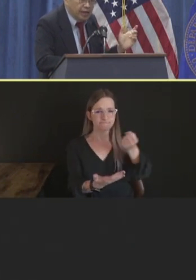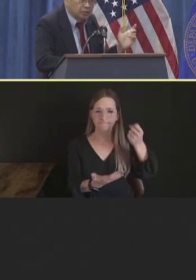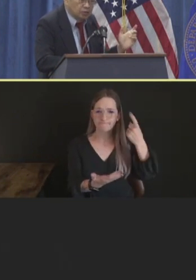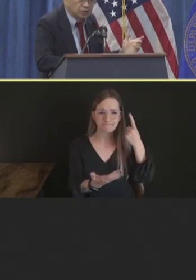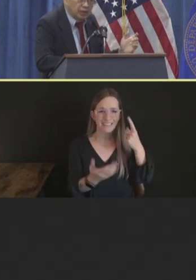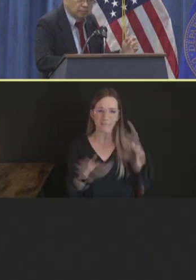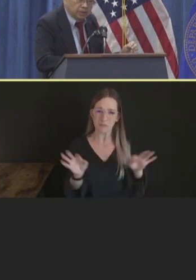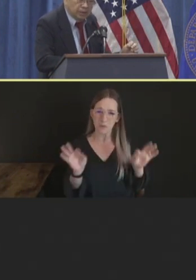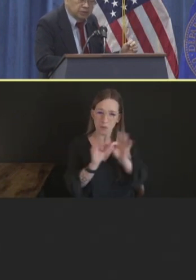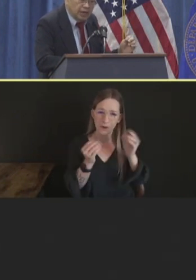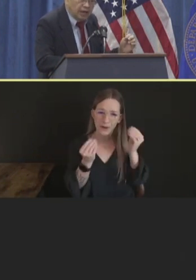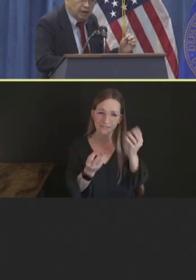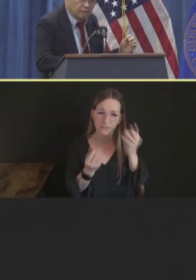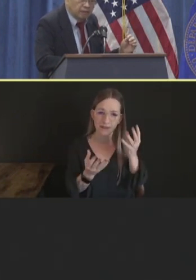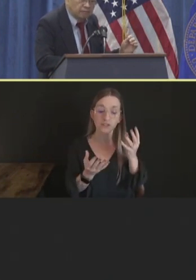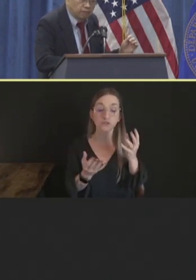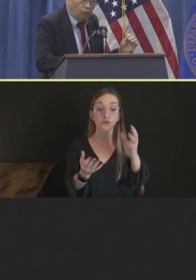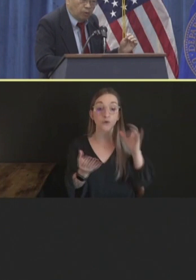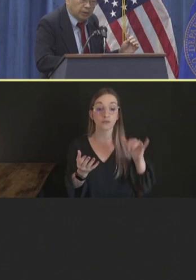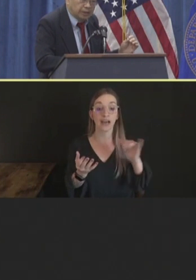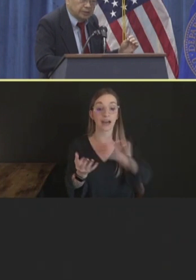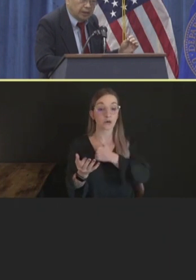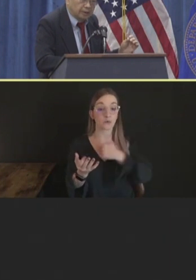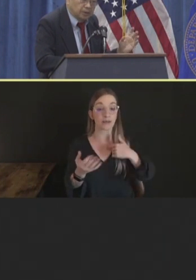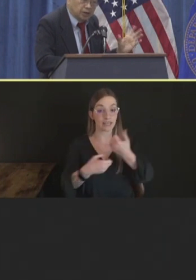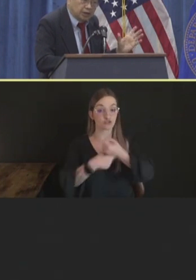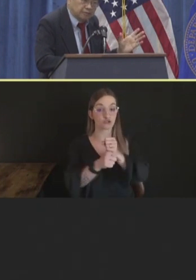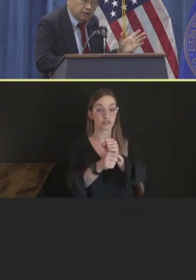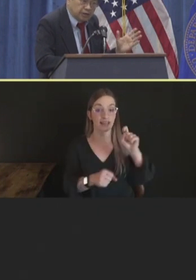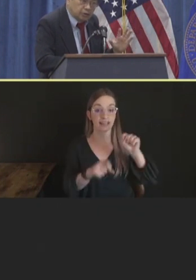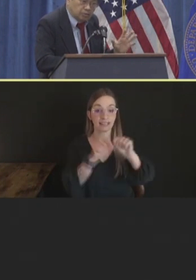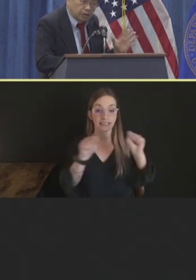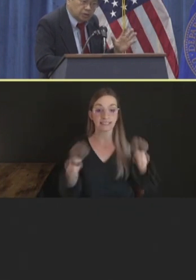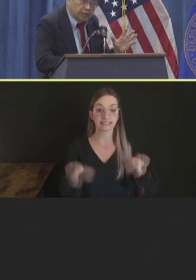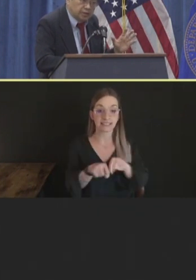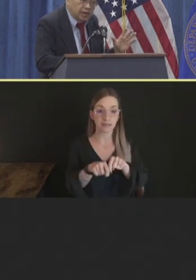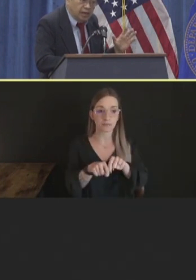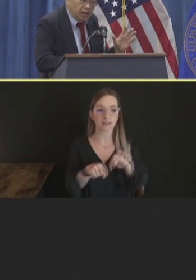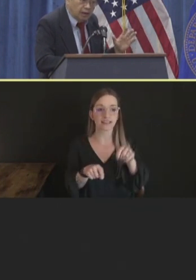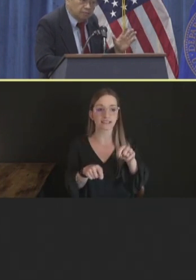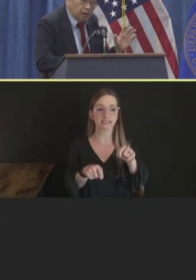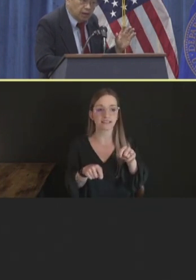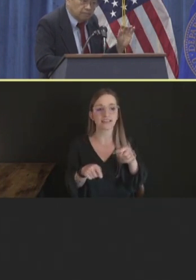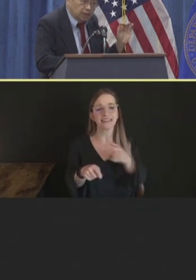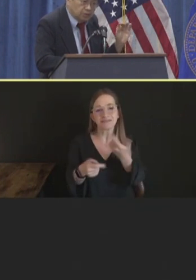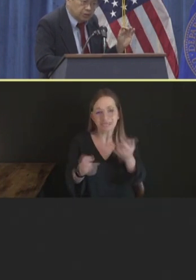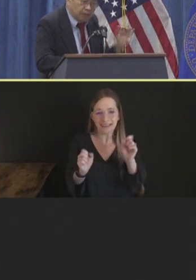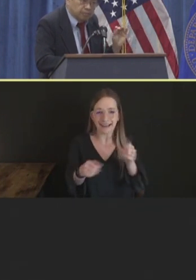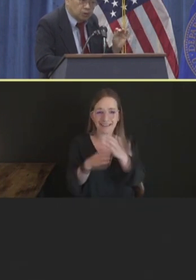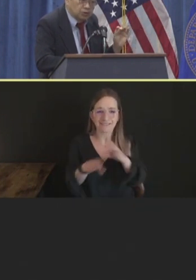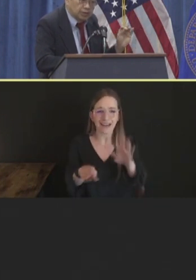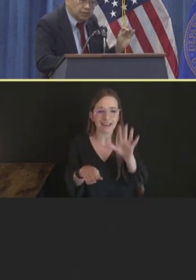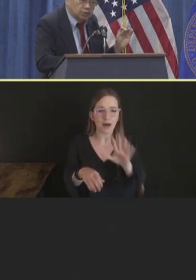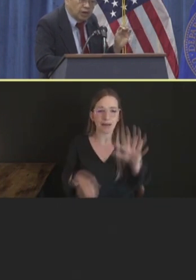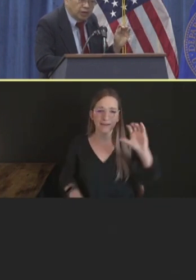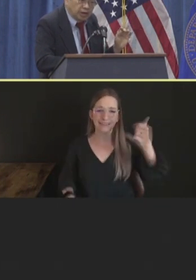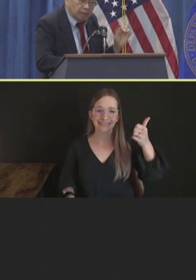And so these templates formulate, kind of divide into about ten chapters, and each chapter